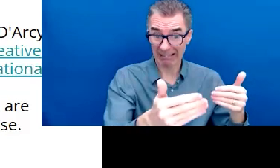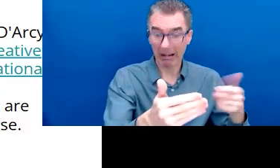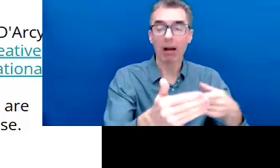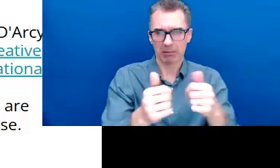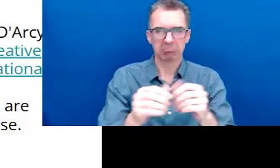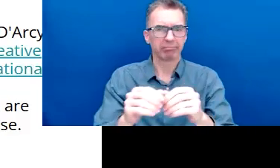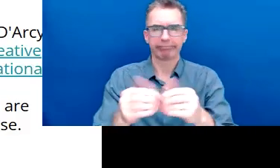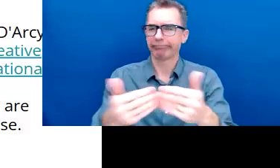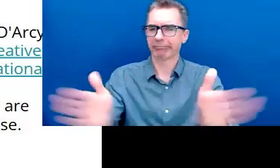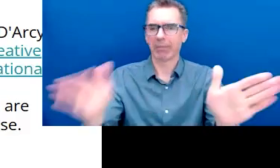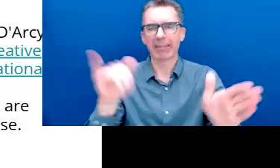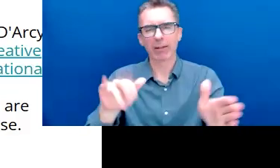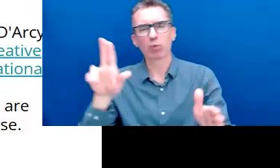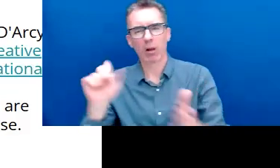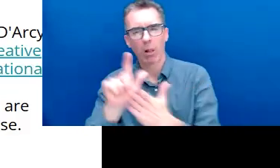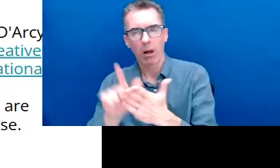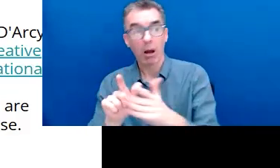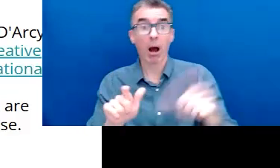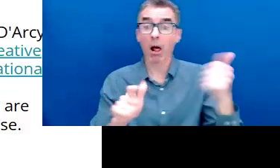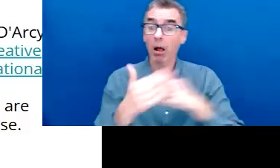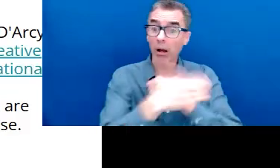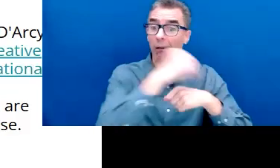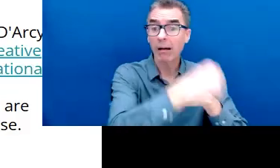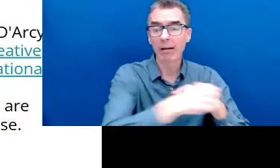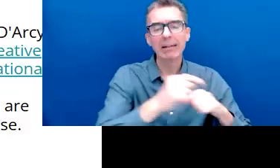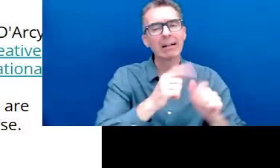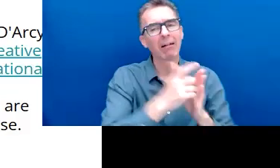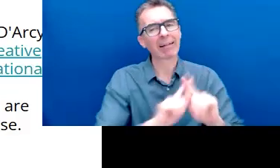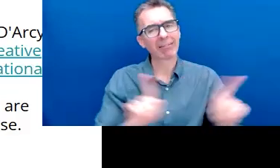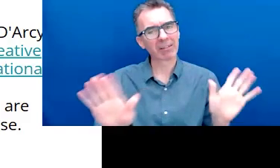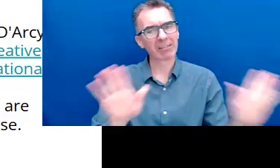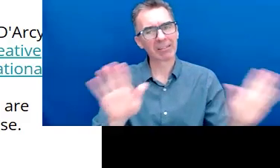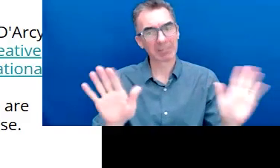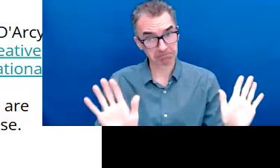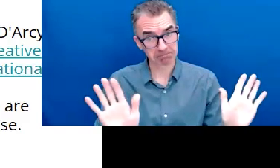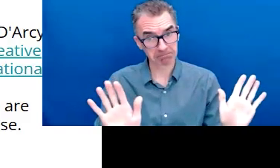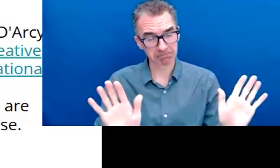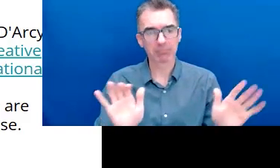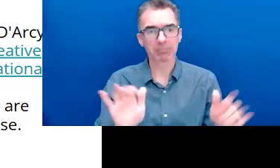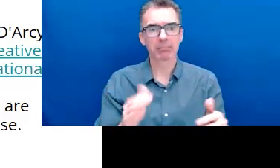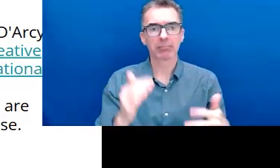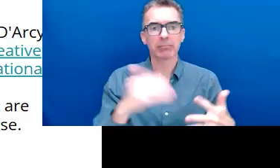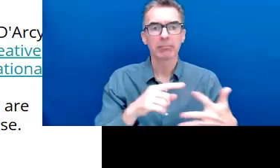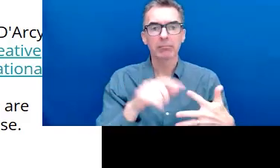Different different countries have different, different, rules about that. Then we get into the Creative Commons licenses,